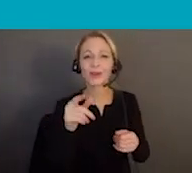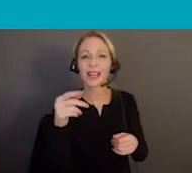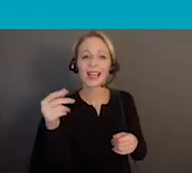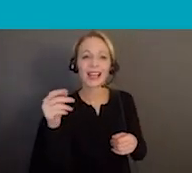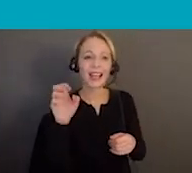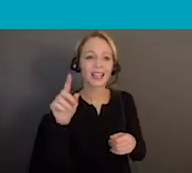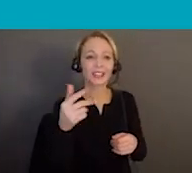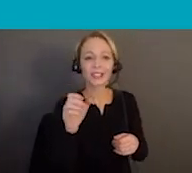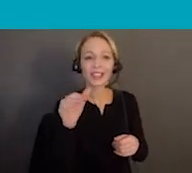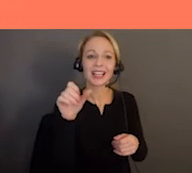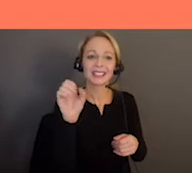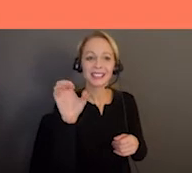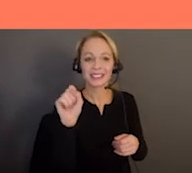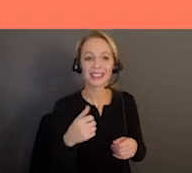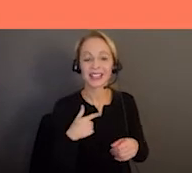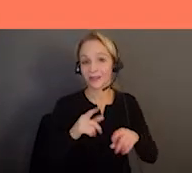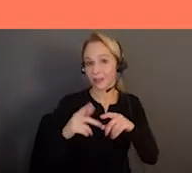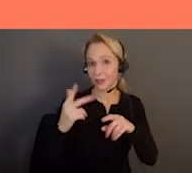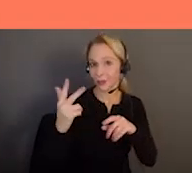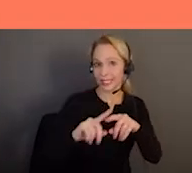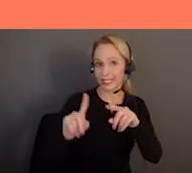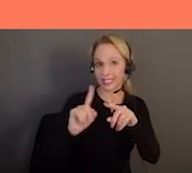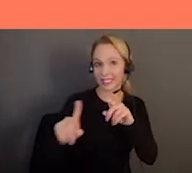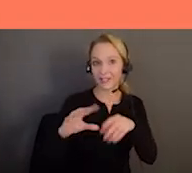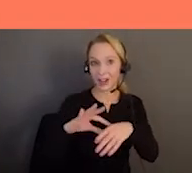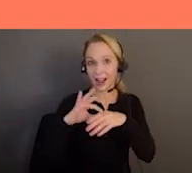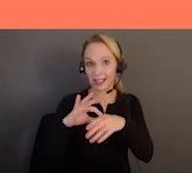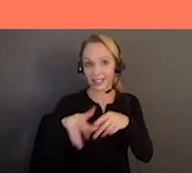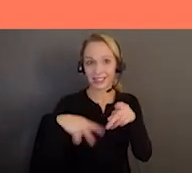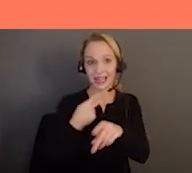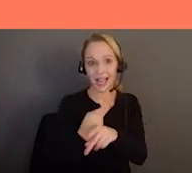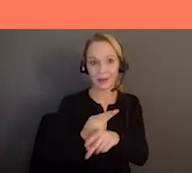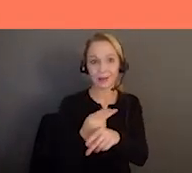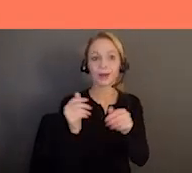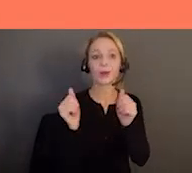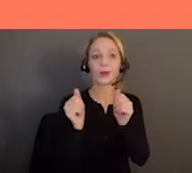THERE IS THREE DIFFERENT CONTENT TYPES AND REQUEST HEADERS.